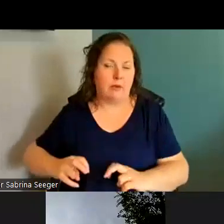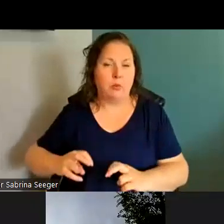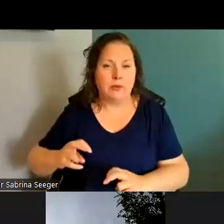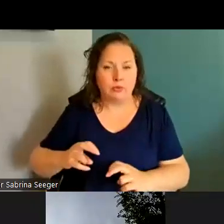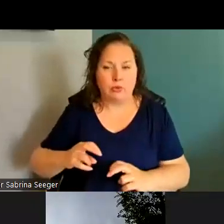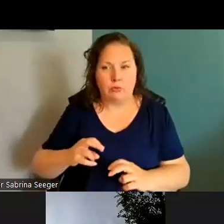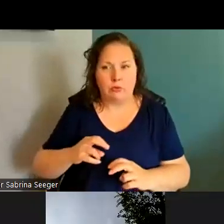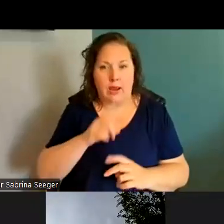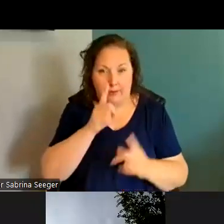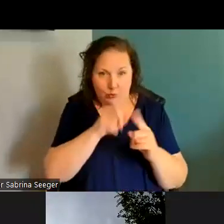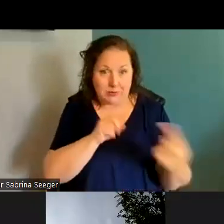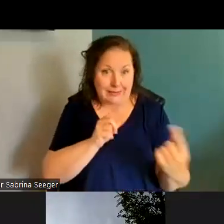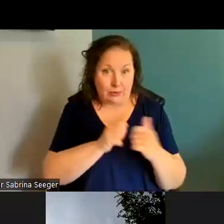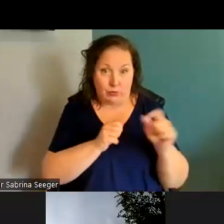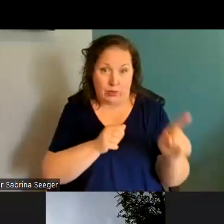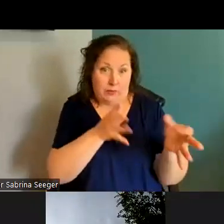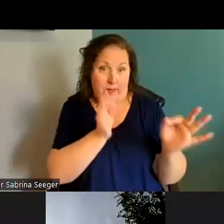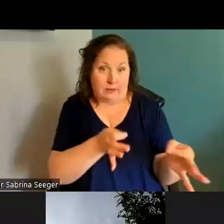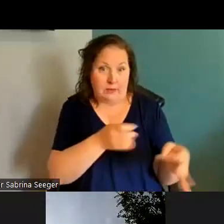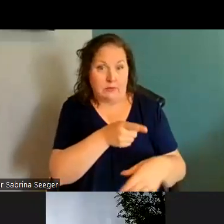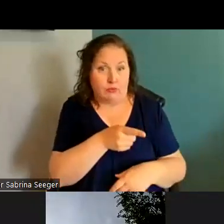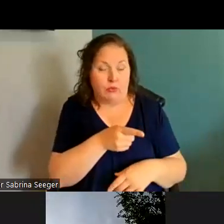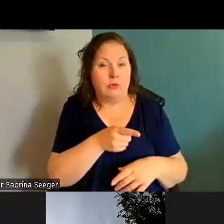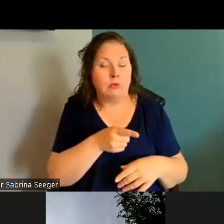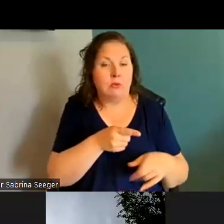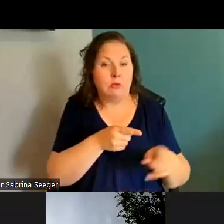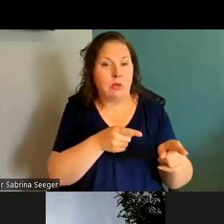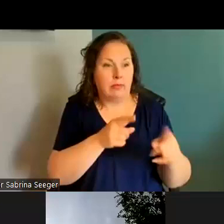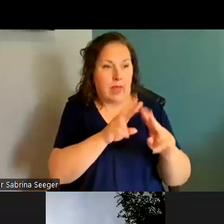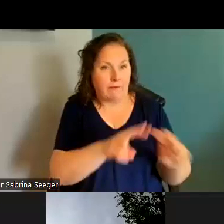if you were disagreeing with the results of the evaluation. Then from there,